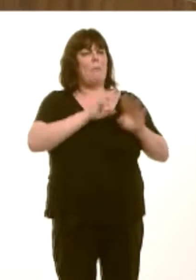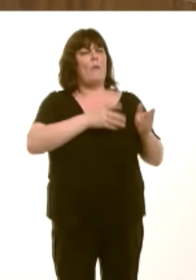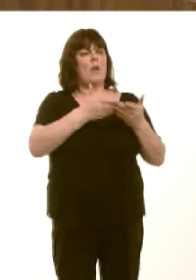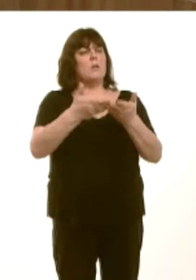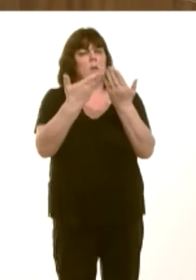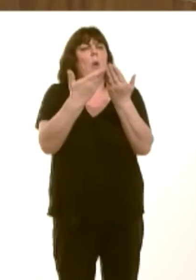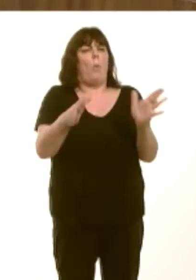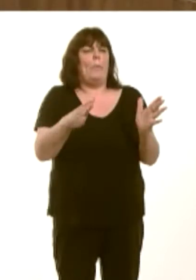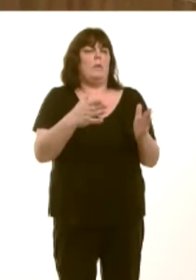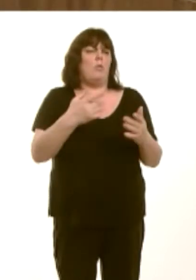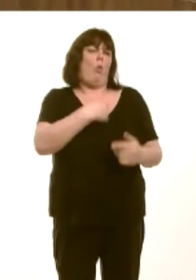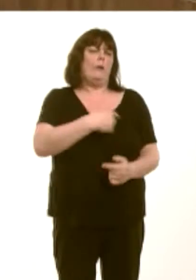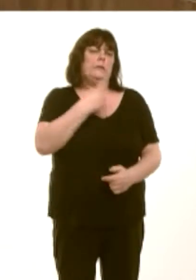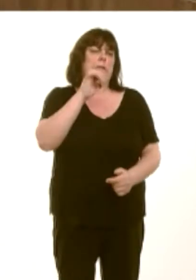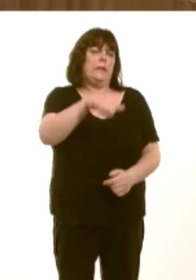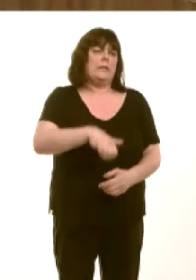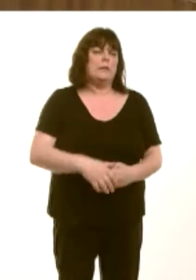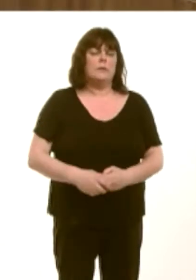Davies: Thank you for that, First Minister, and I do take that point that, when you look